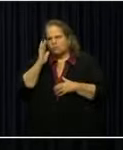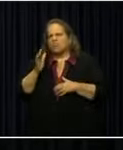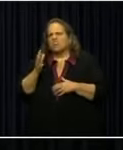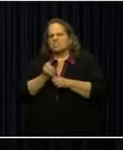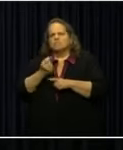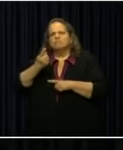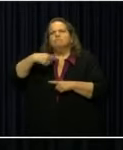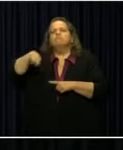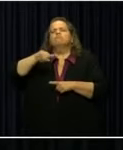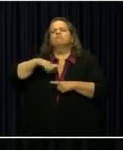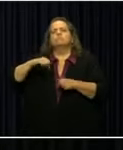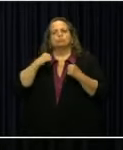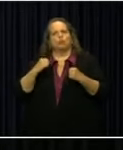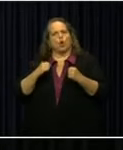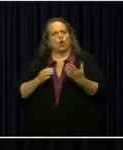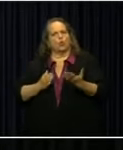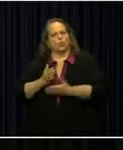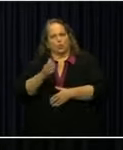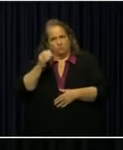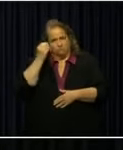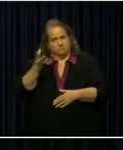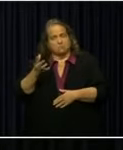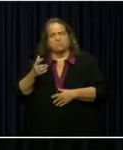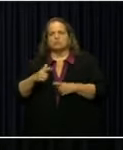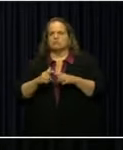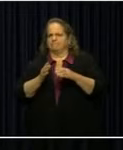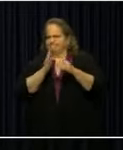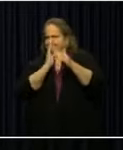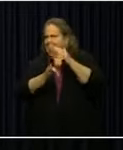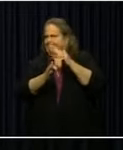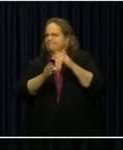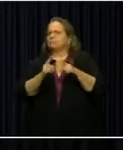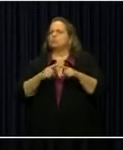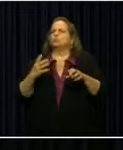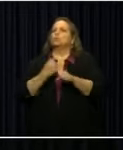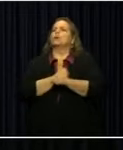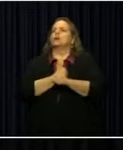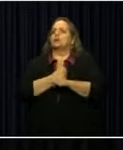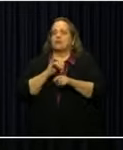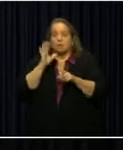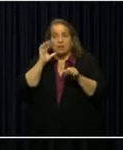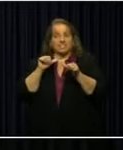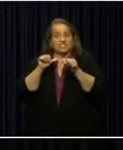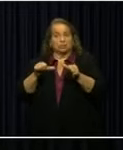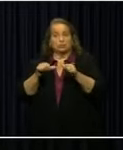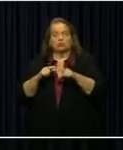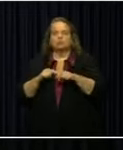IS WHEN WE SEE SPIKES IN CASES AND WE SEE OUR COMMONWEALTH LOSING MORE PEOPLE THAN IT